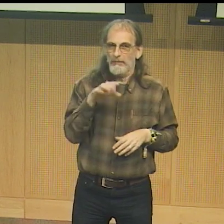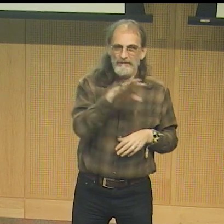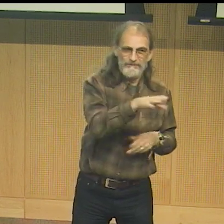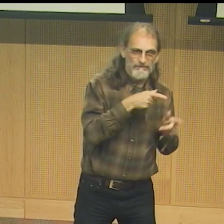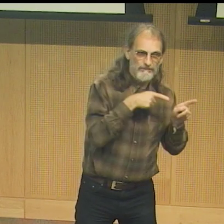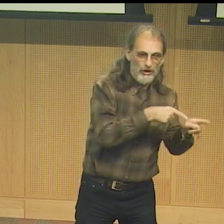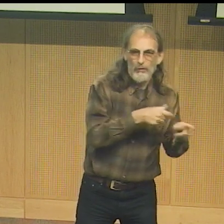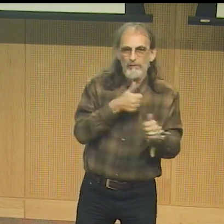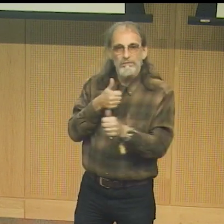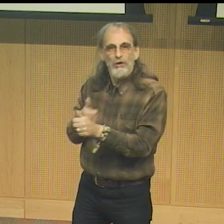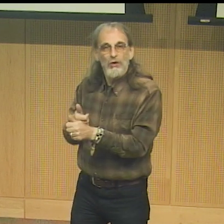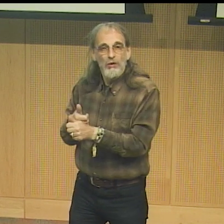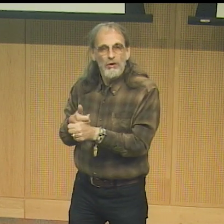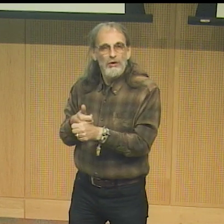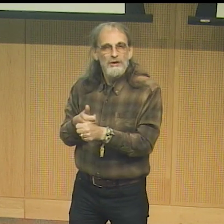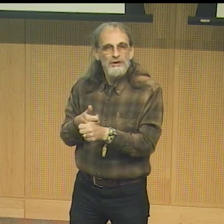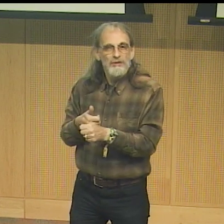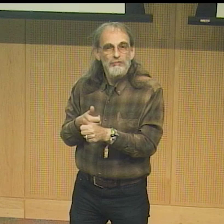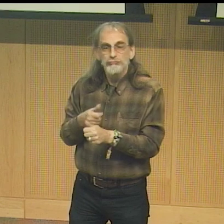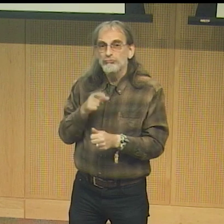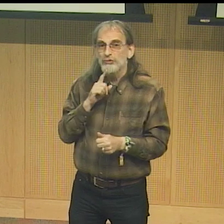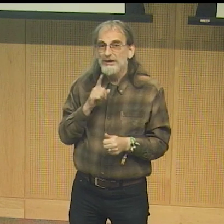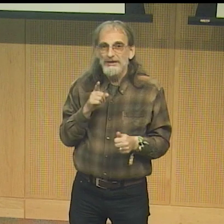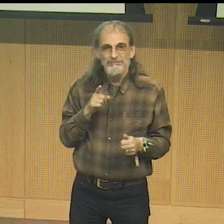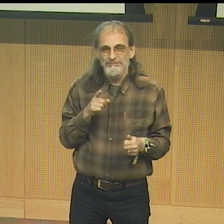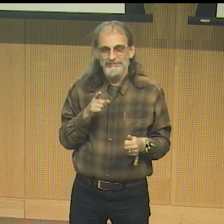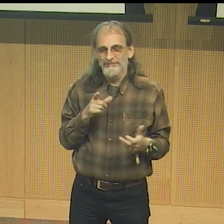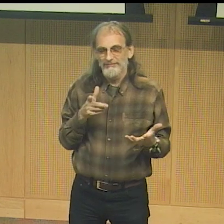And so, people are being forced to choose one culture over another.